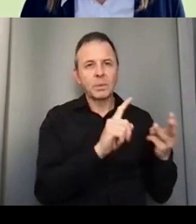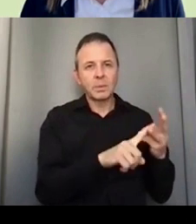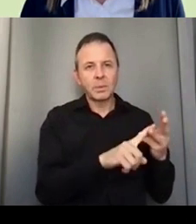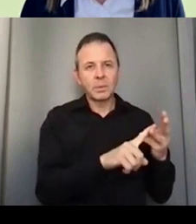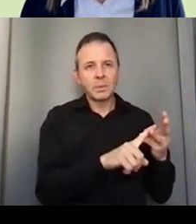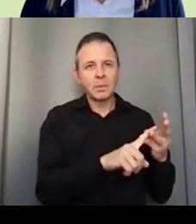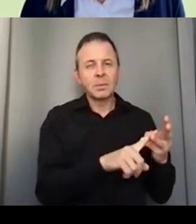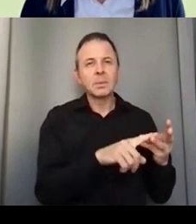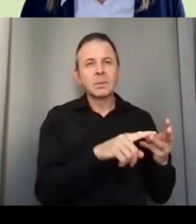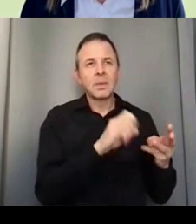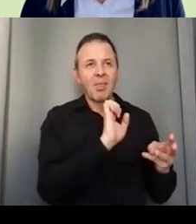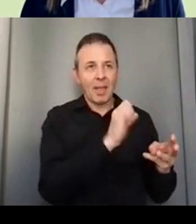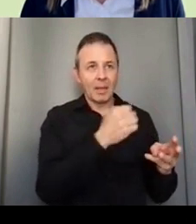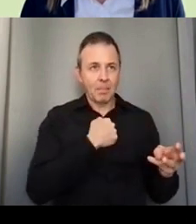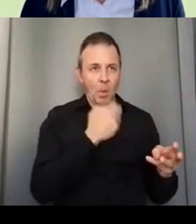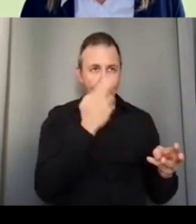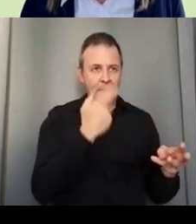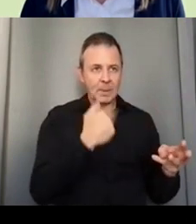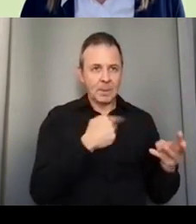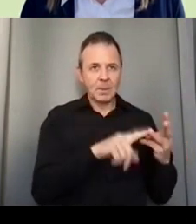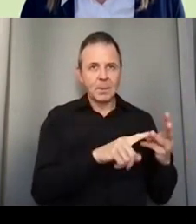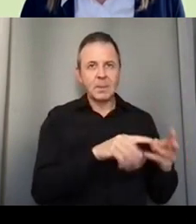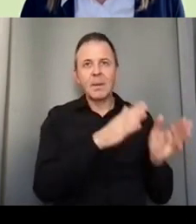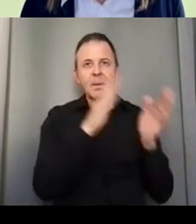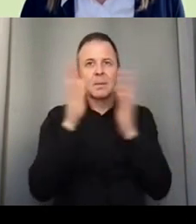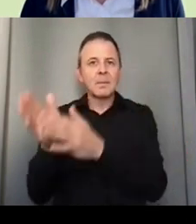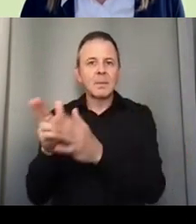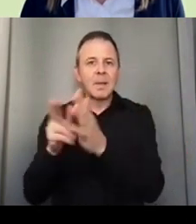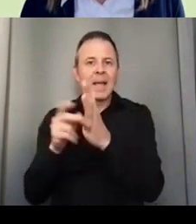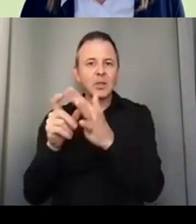things are your business and then if you're looking at the NDIS side they've